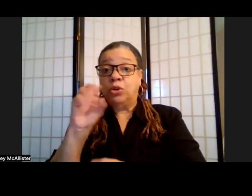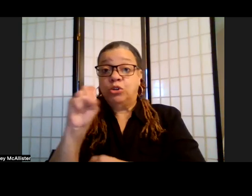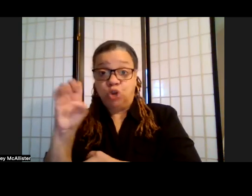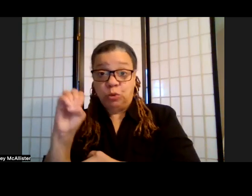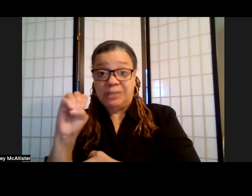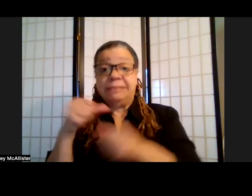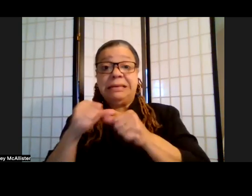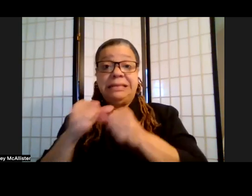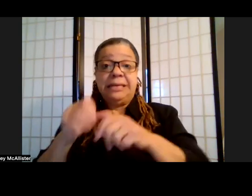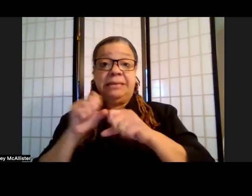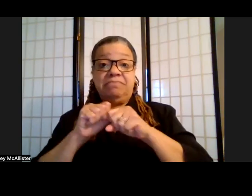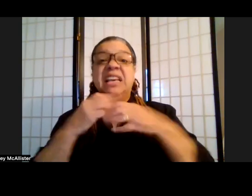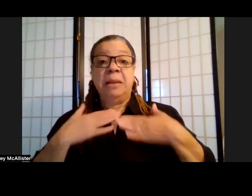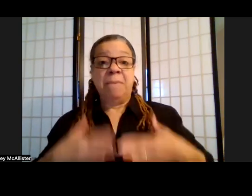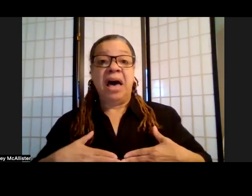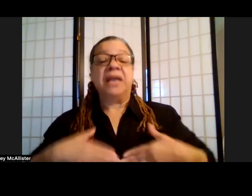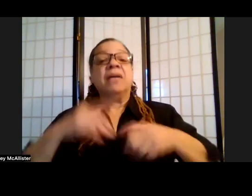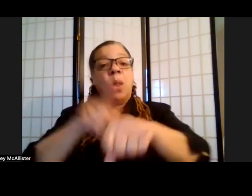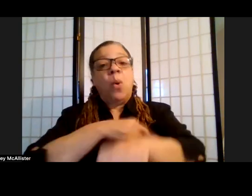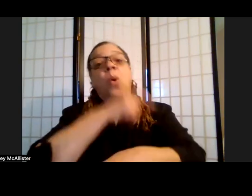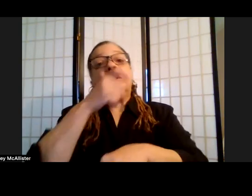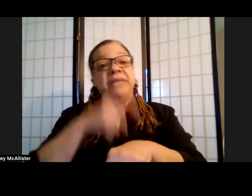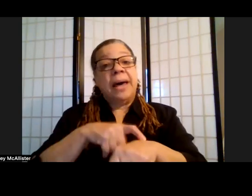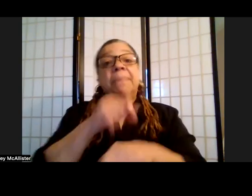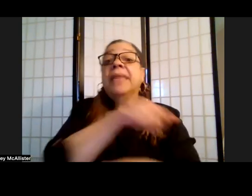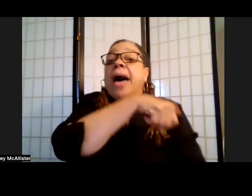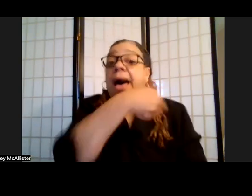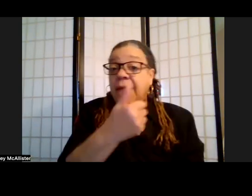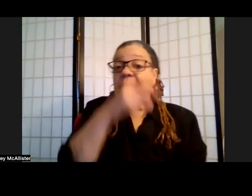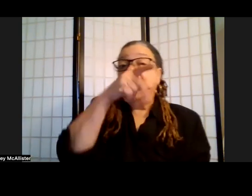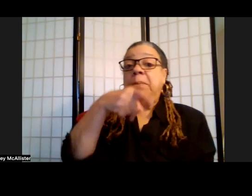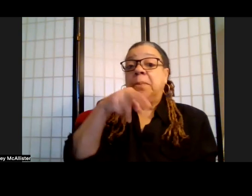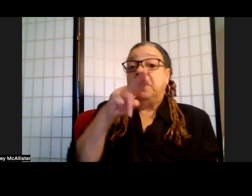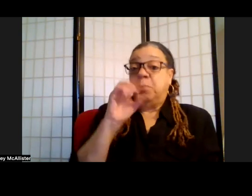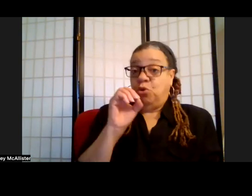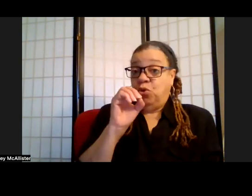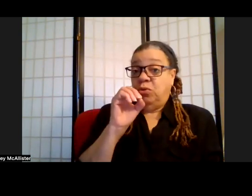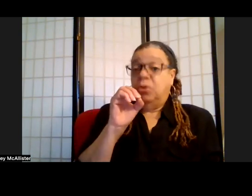while procaine penicillin releases the high dose, and is out of the patient system much earlier.